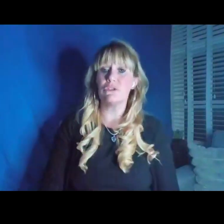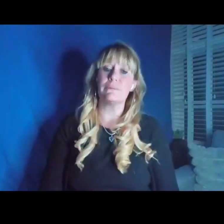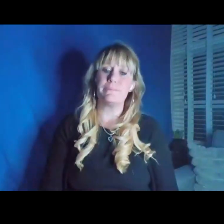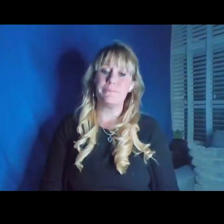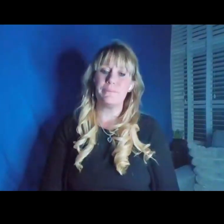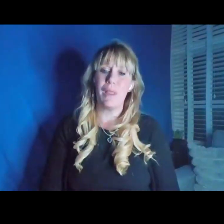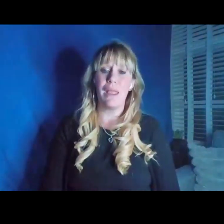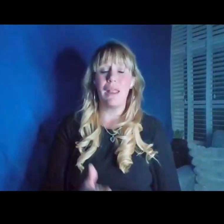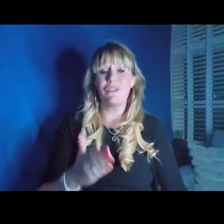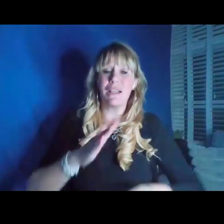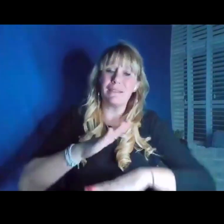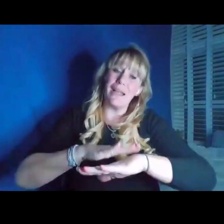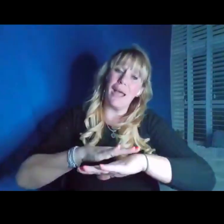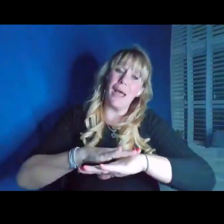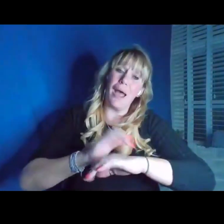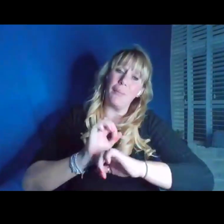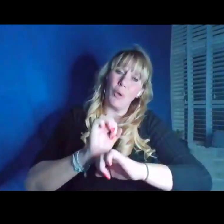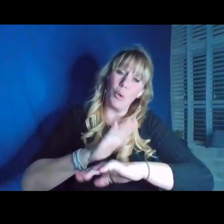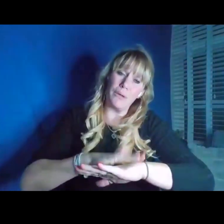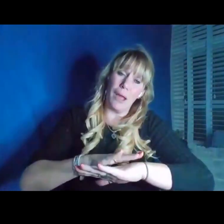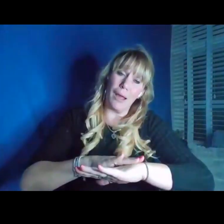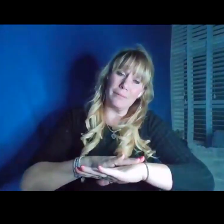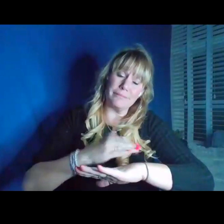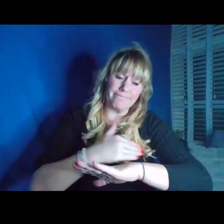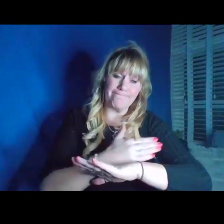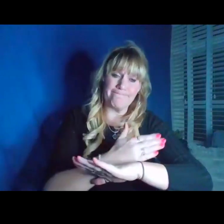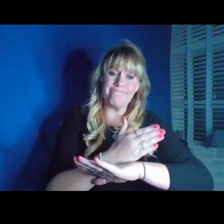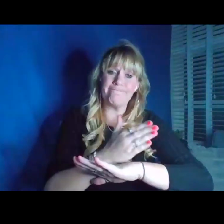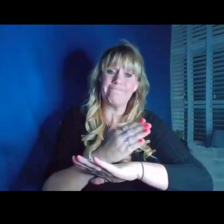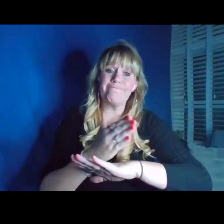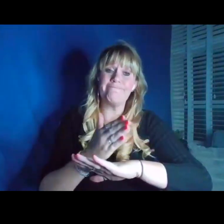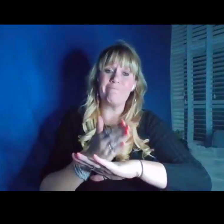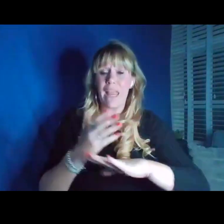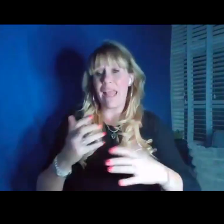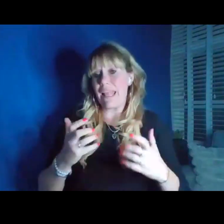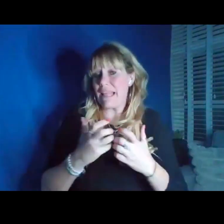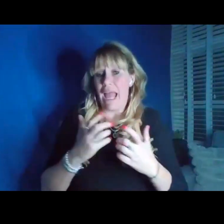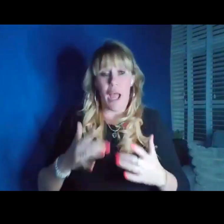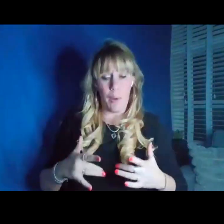just this moment of your time is how we live our lifetimes.